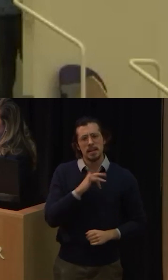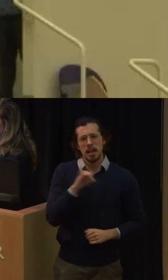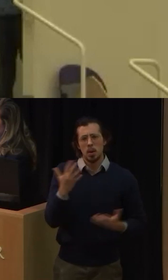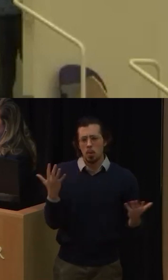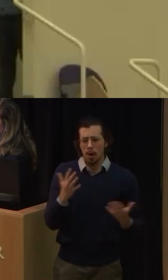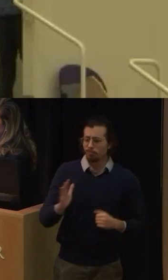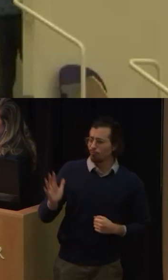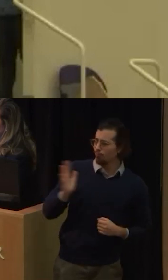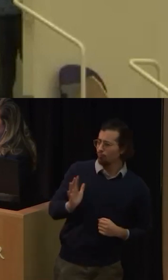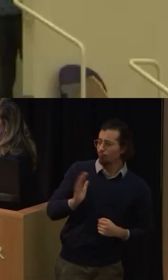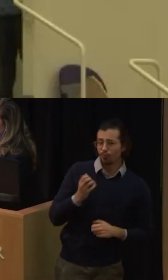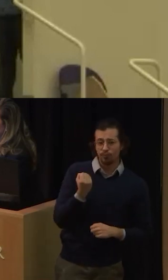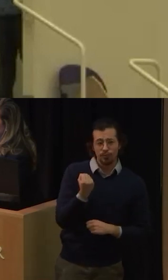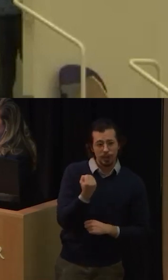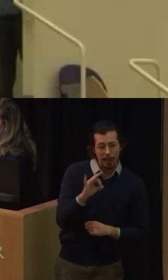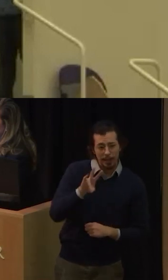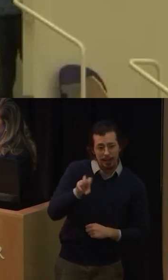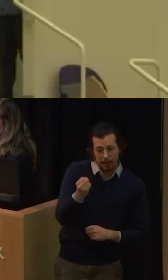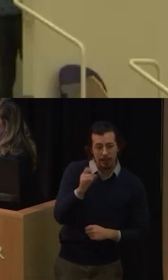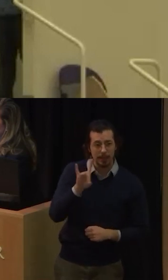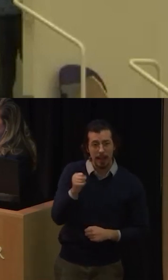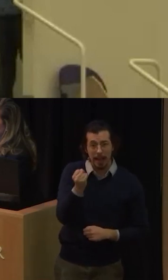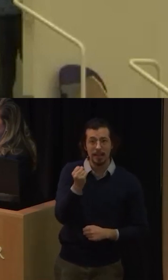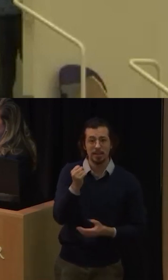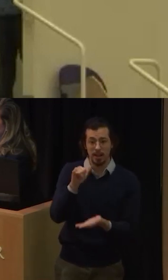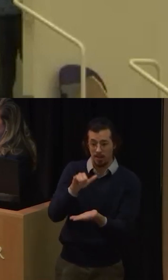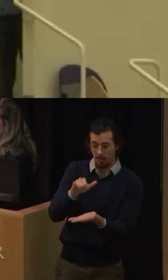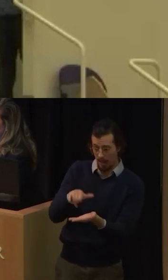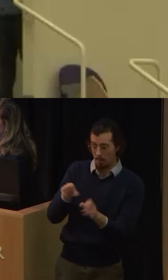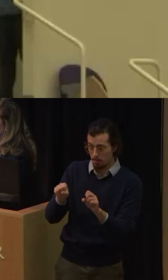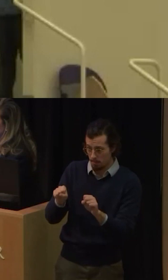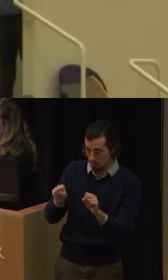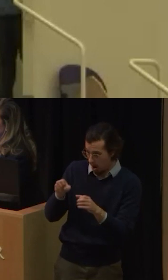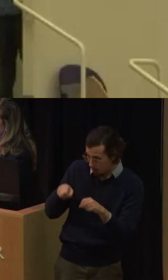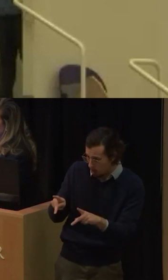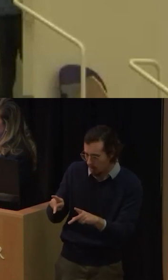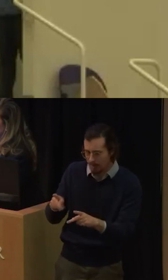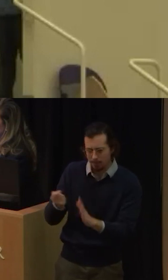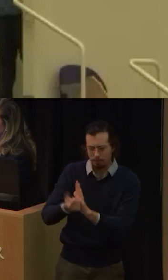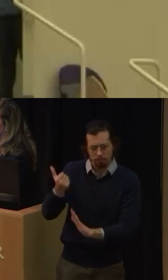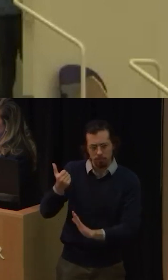back in the '70s when I was in school, and the '80s, has been eliminated and has actually made it more difficult